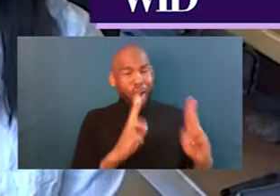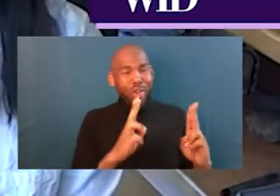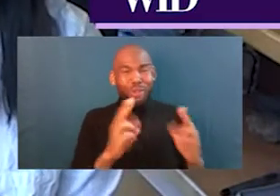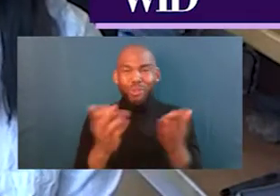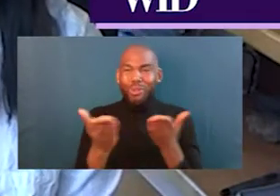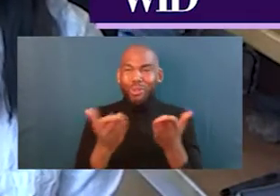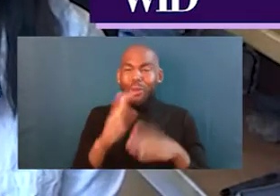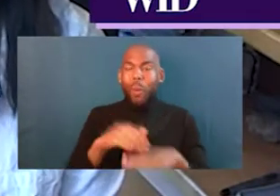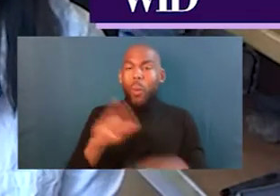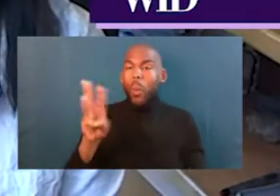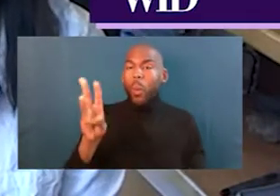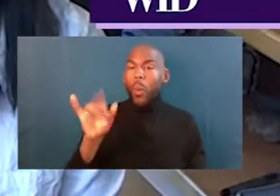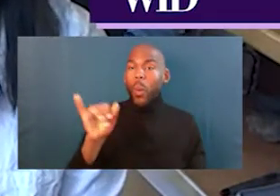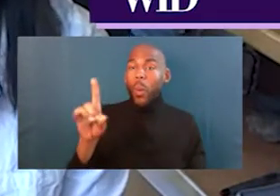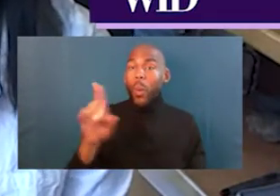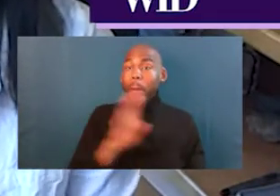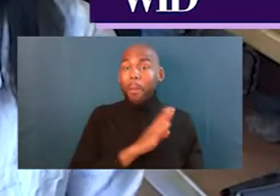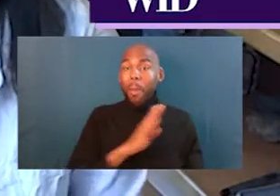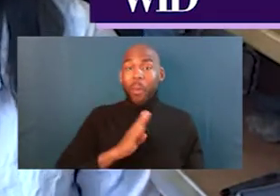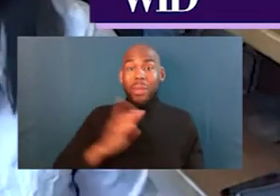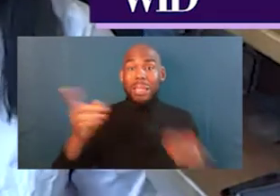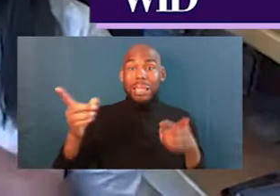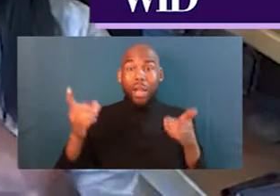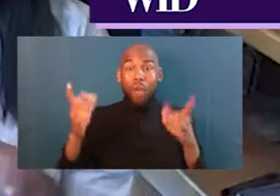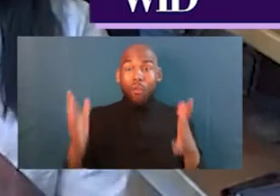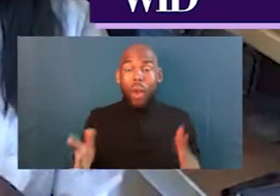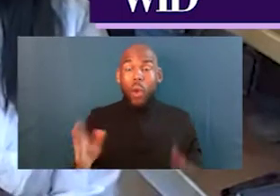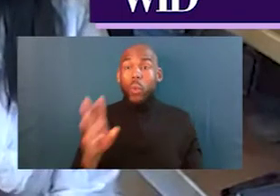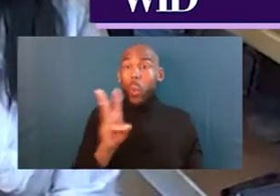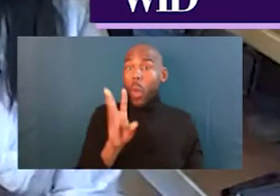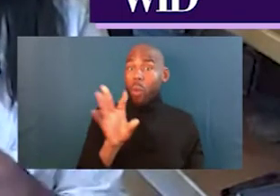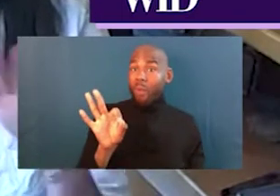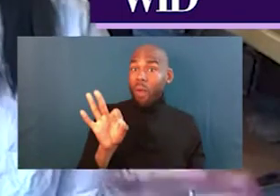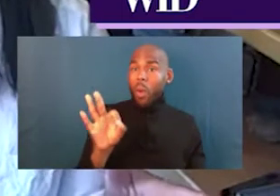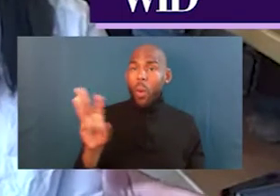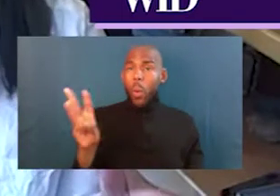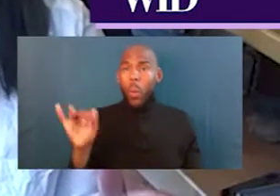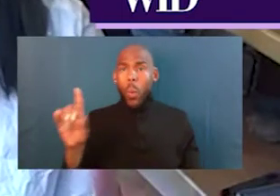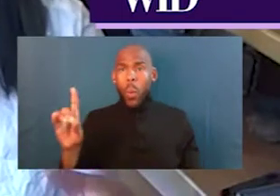on the WID Board of Directors. Wells Fargo and WID, have a very strong partnership that